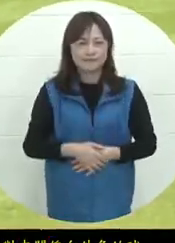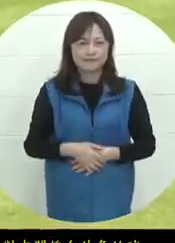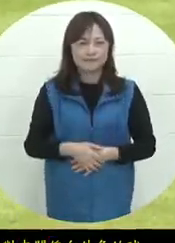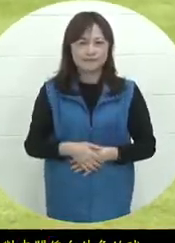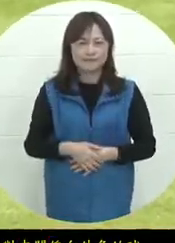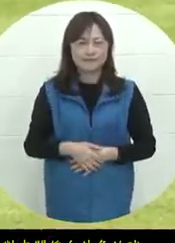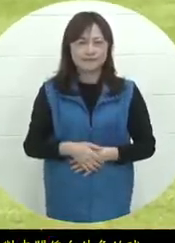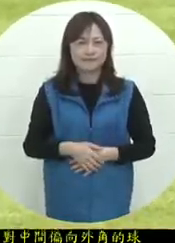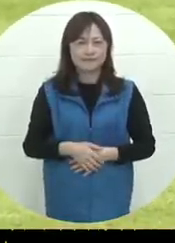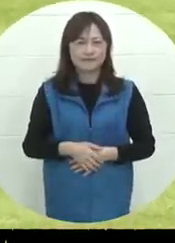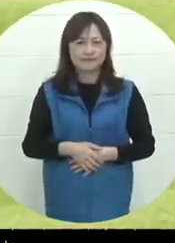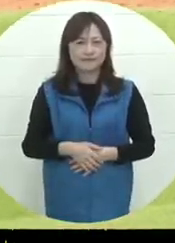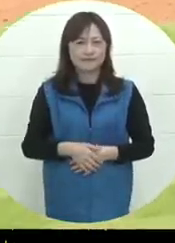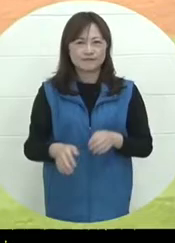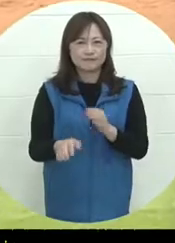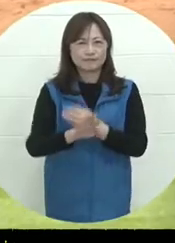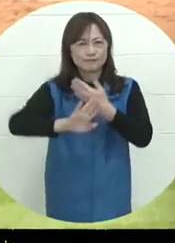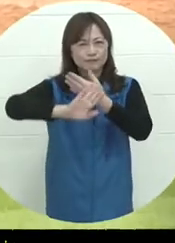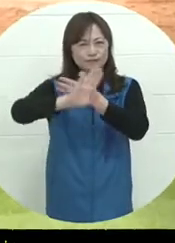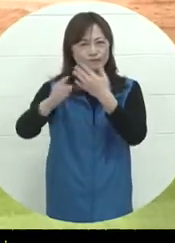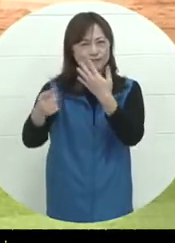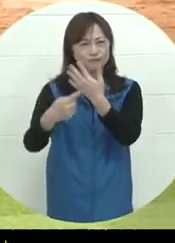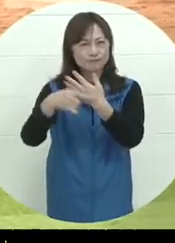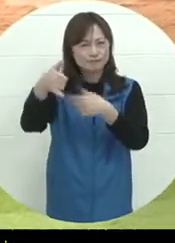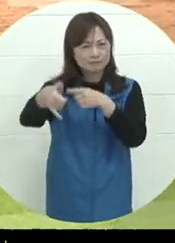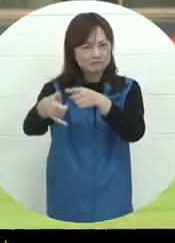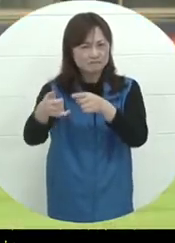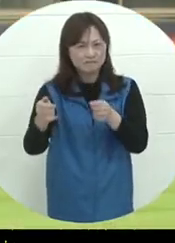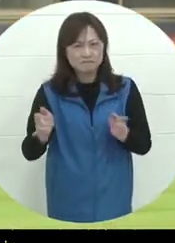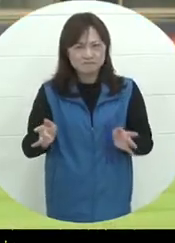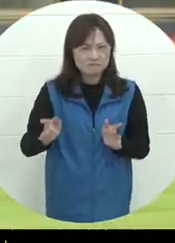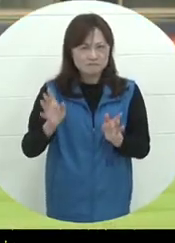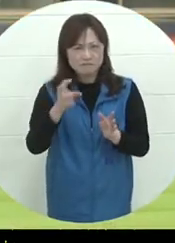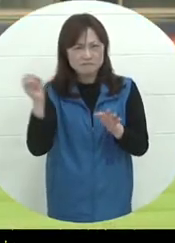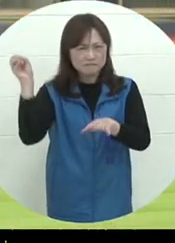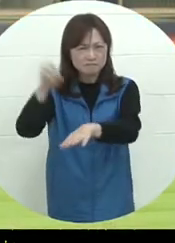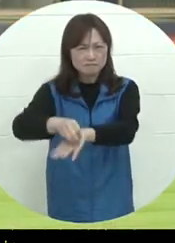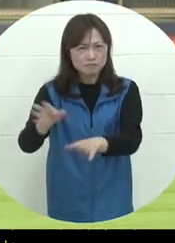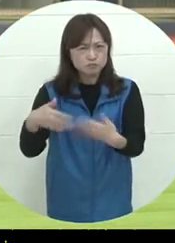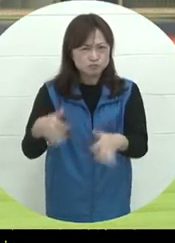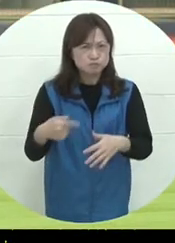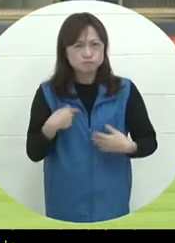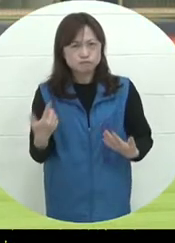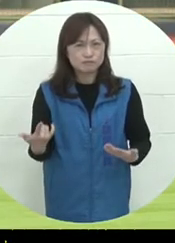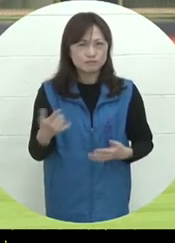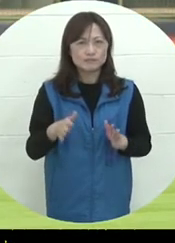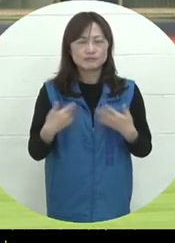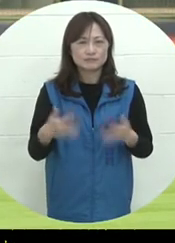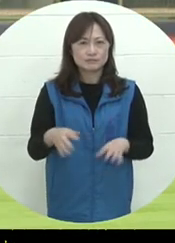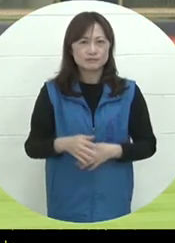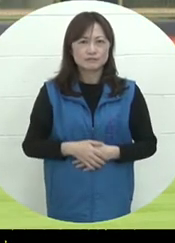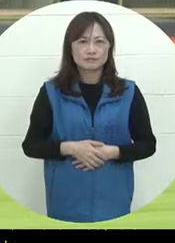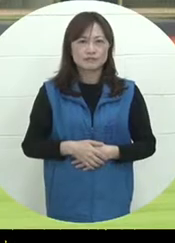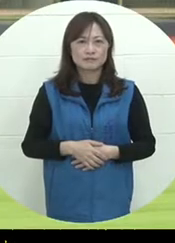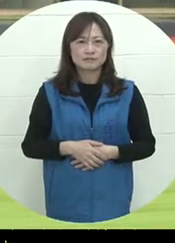the right hand may have to consider whether to let him land for sure. How can he catch the ball and pass it to home plate